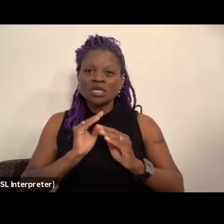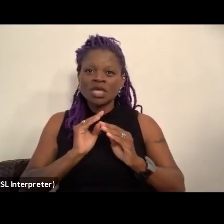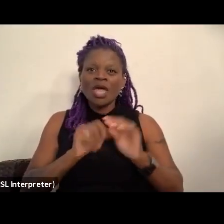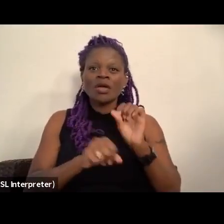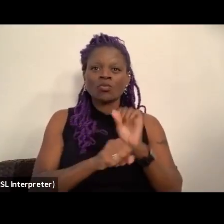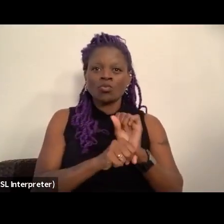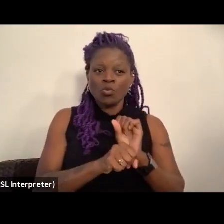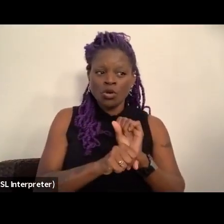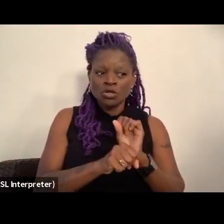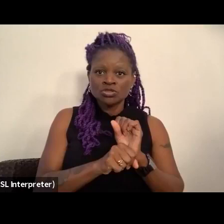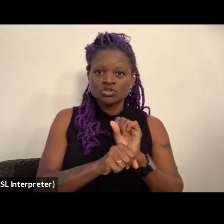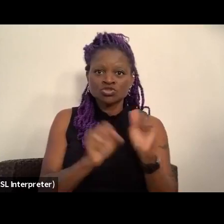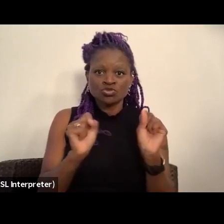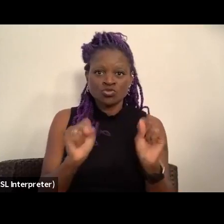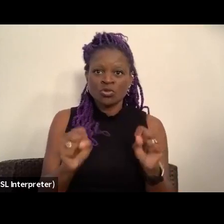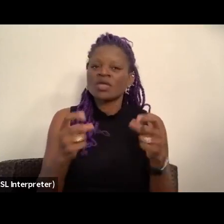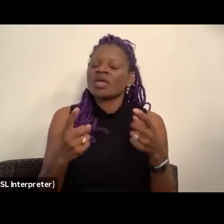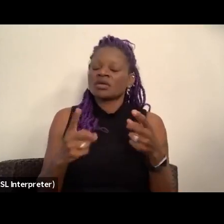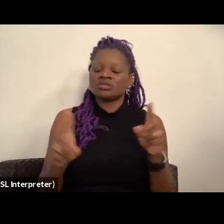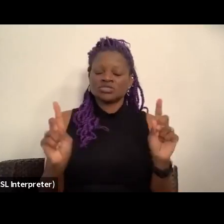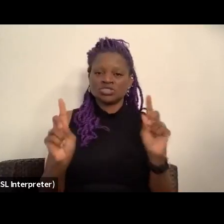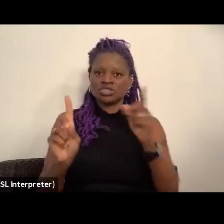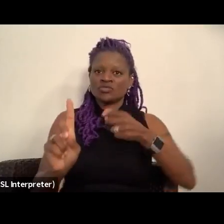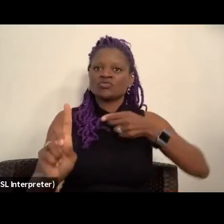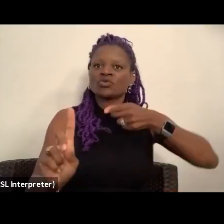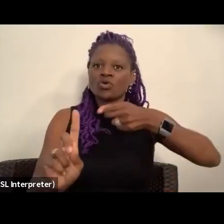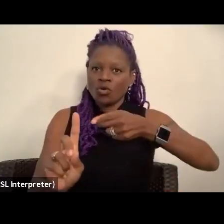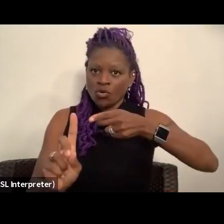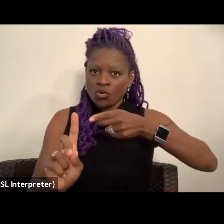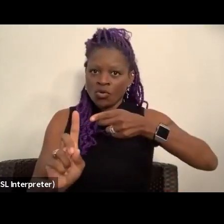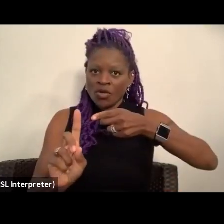monumental task accomplished and restore health and hope to our community.